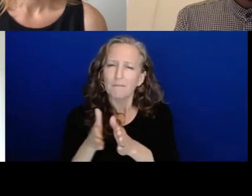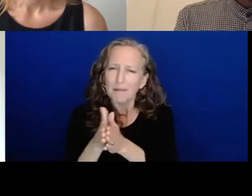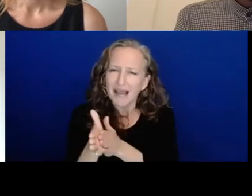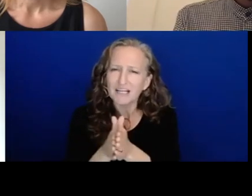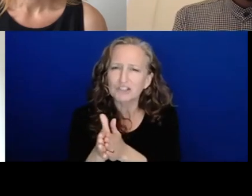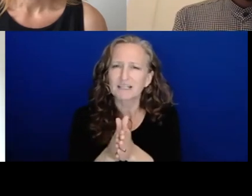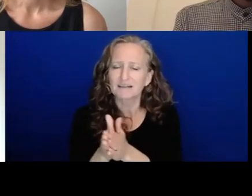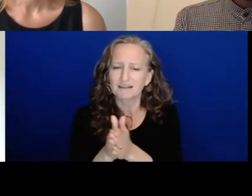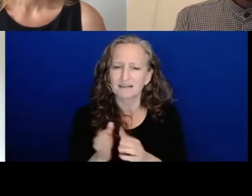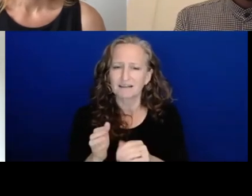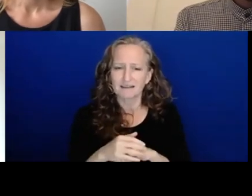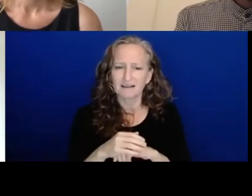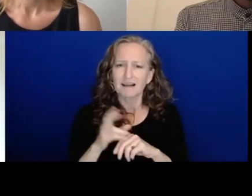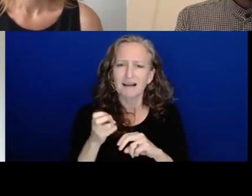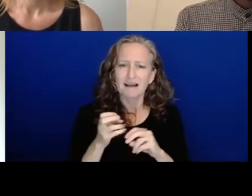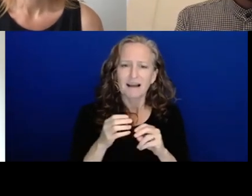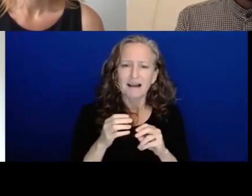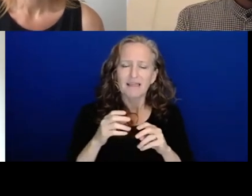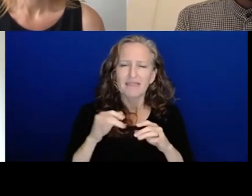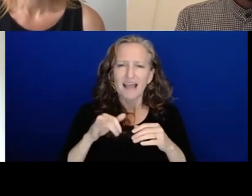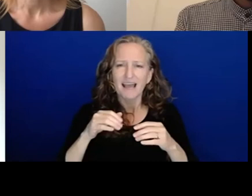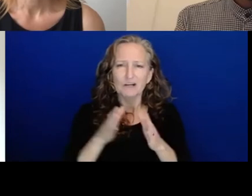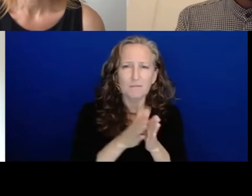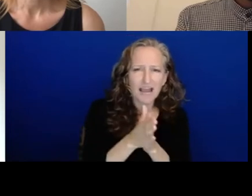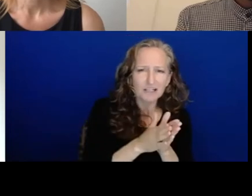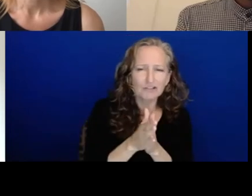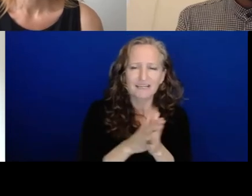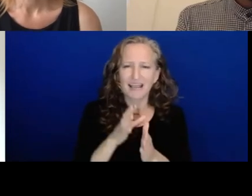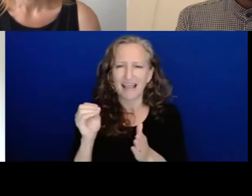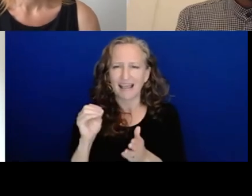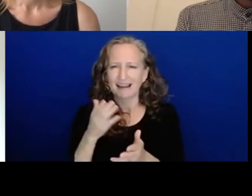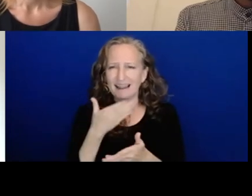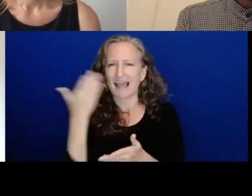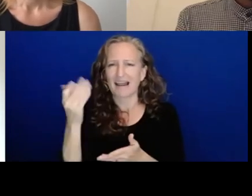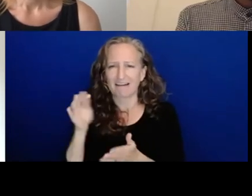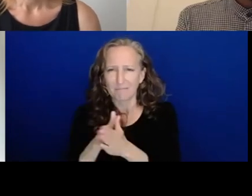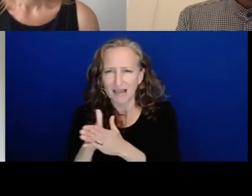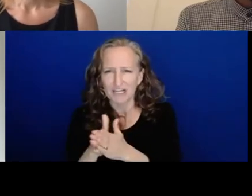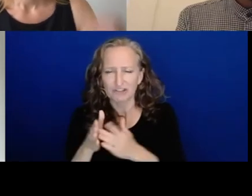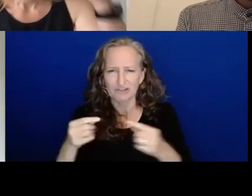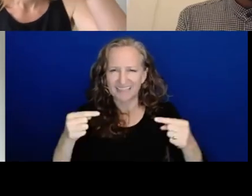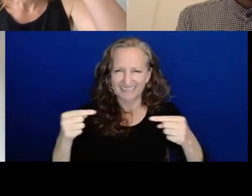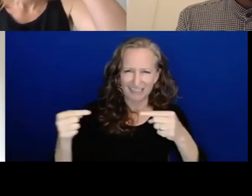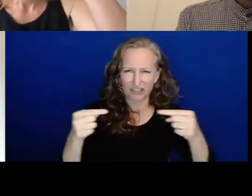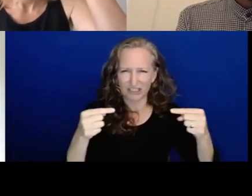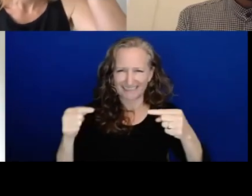tension that brings about innovation. And one of the tensions for me in this situation